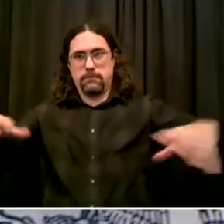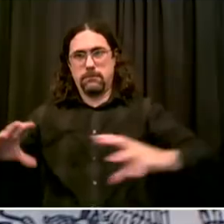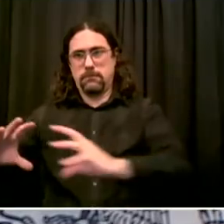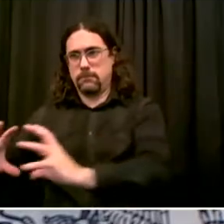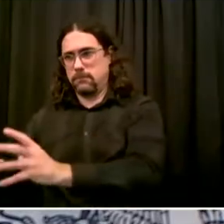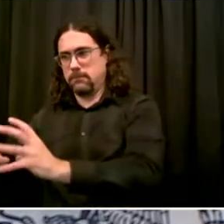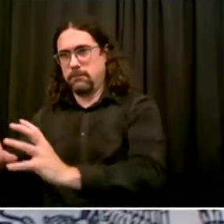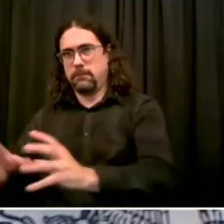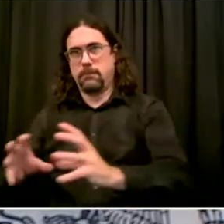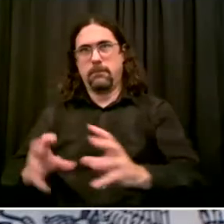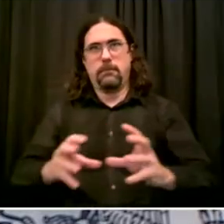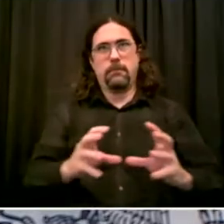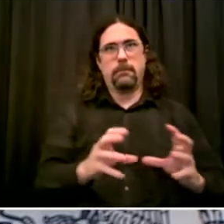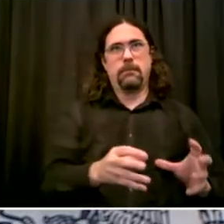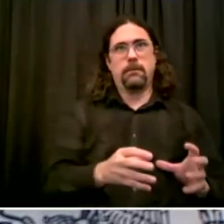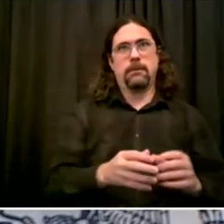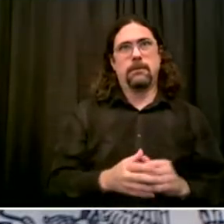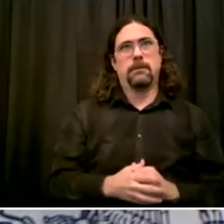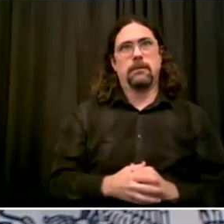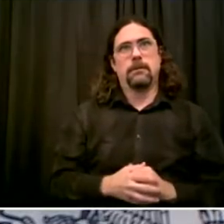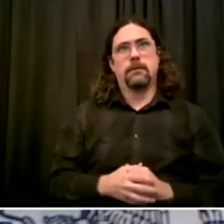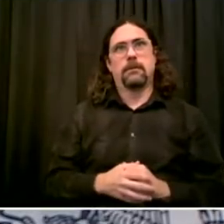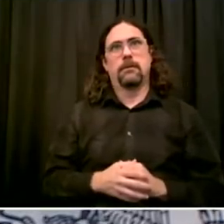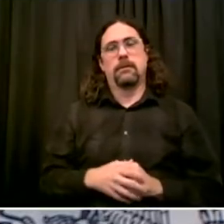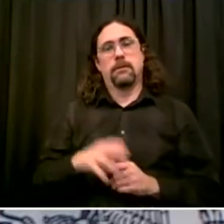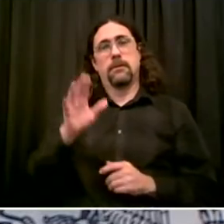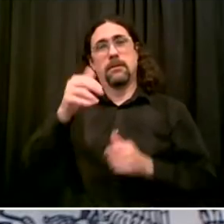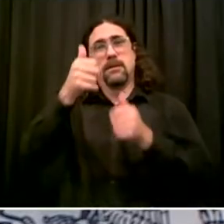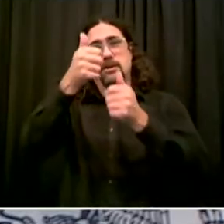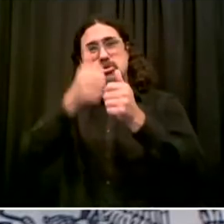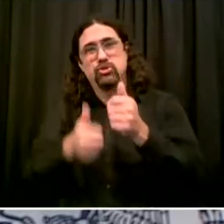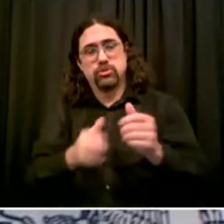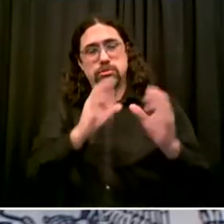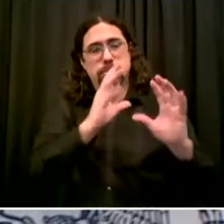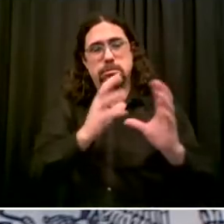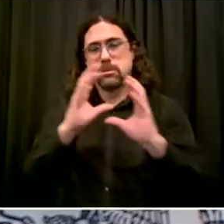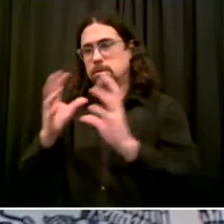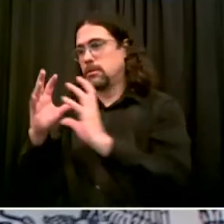SAI D. I KNOW THE UNDERLYING POINT, THE 3 WORDS AND WATH